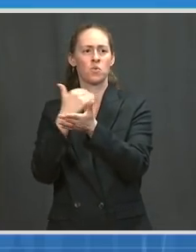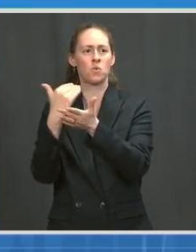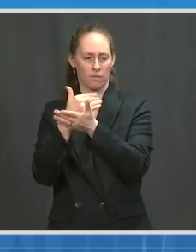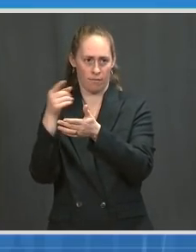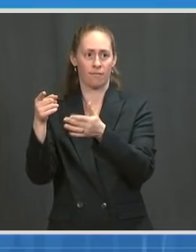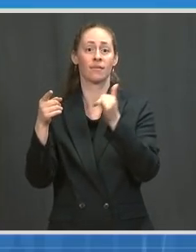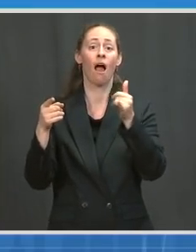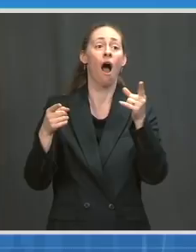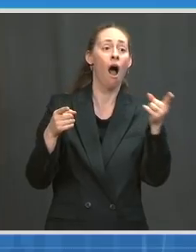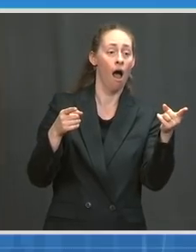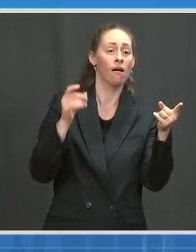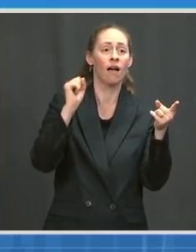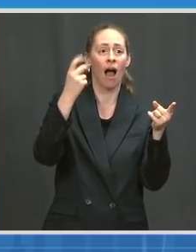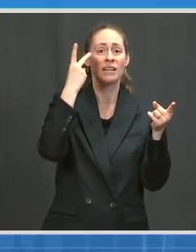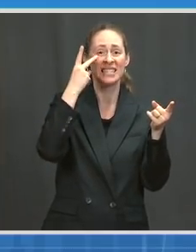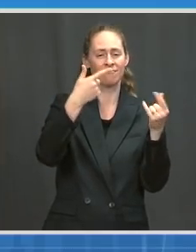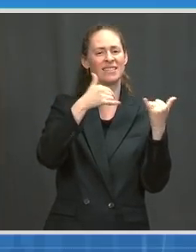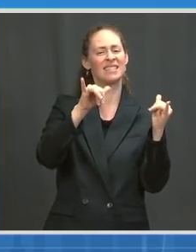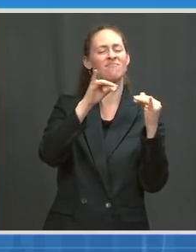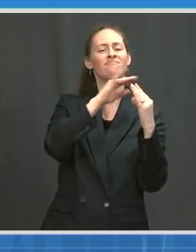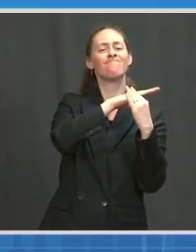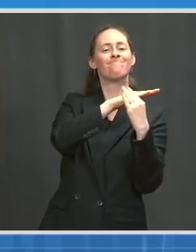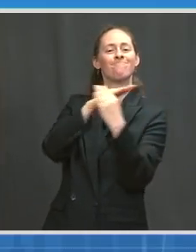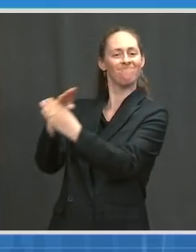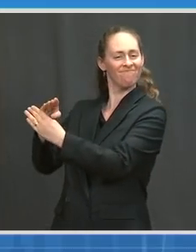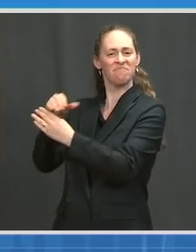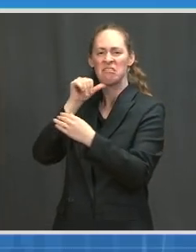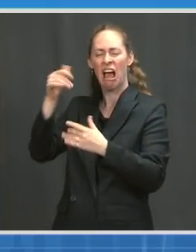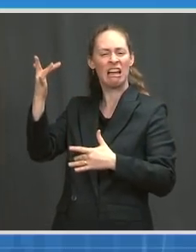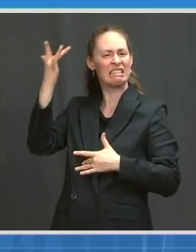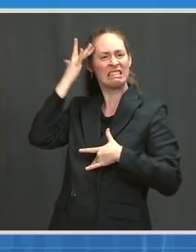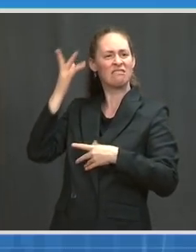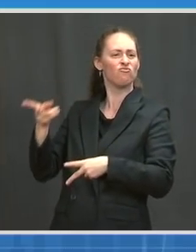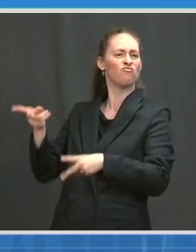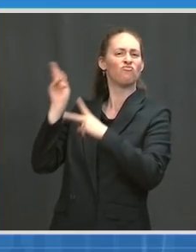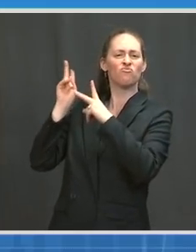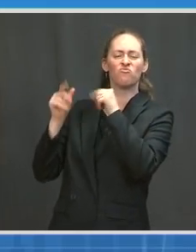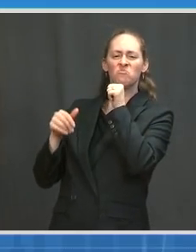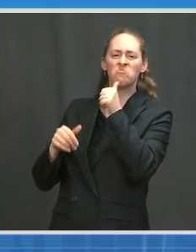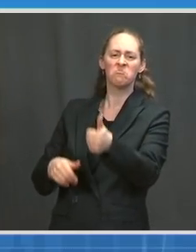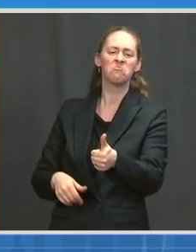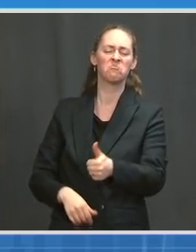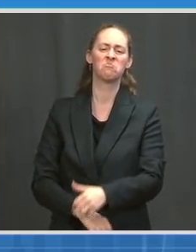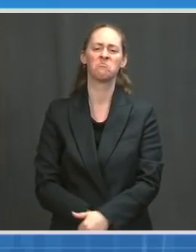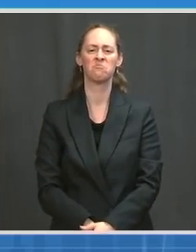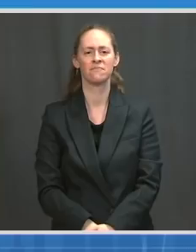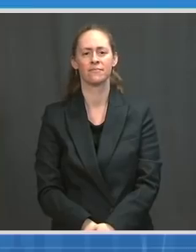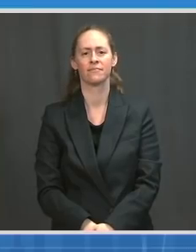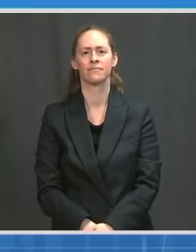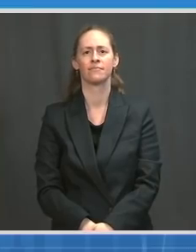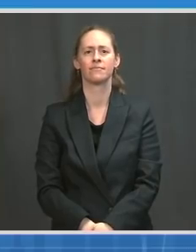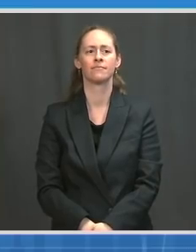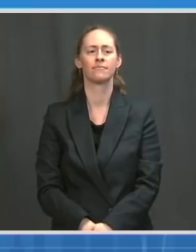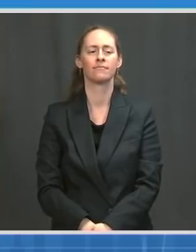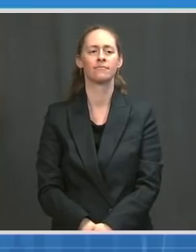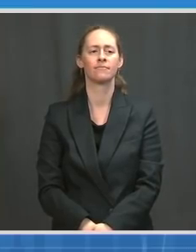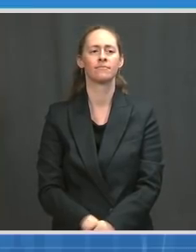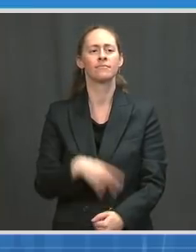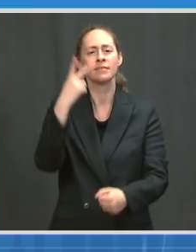infection who were then vaccinated. Take a look at the blue dots -- always significantly higher than the orange dots.